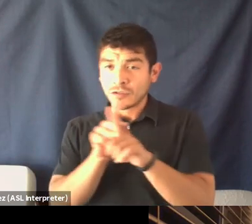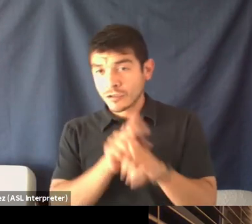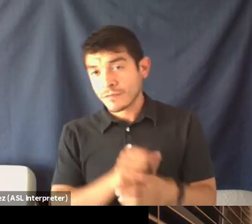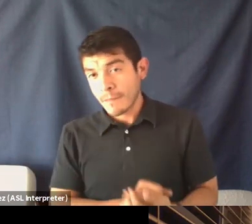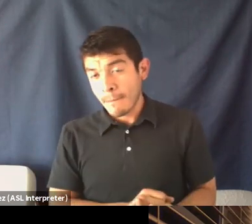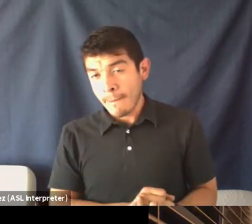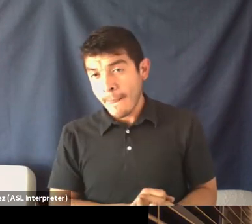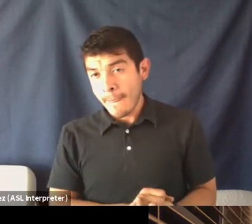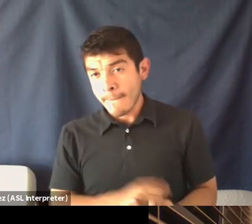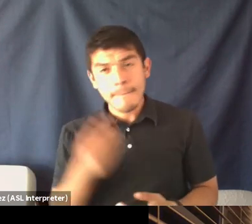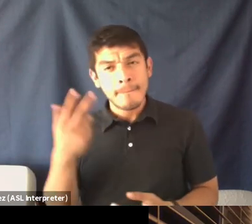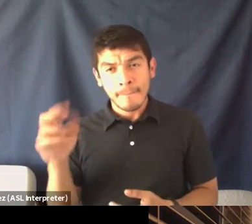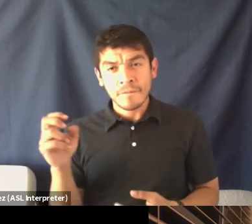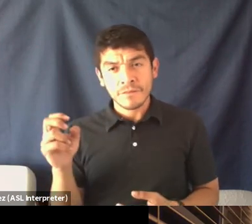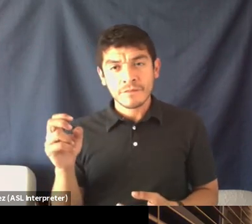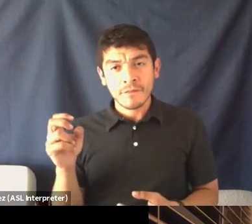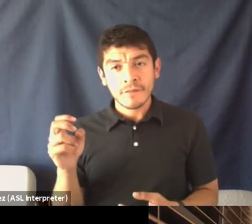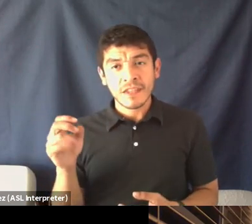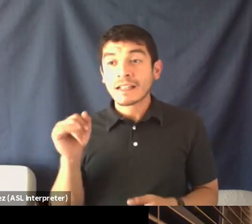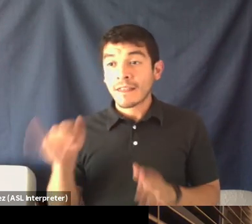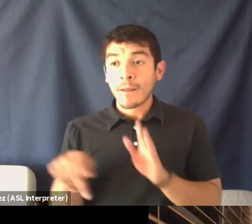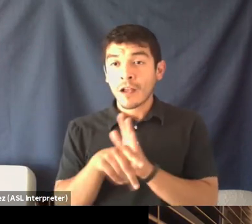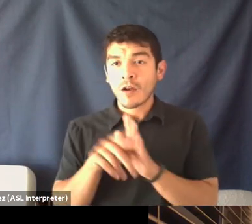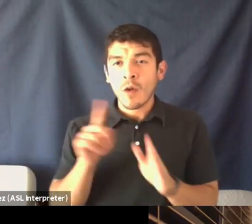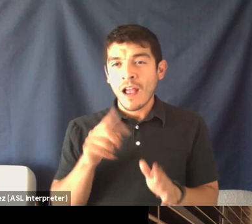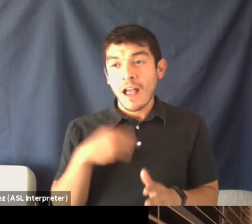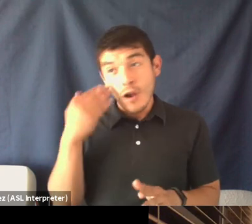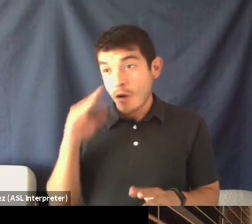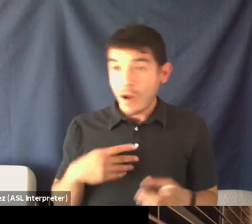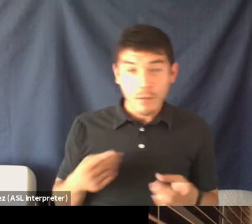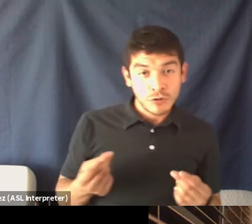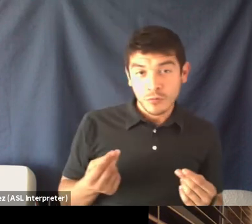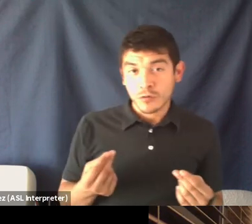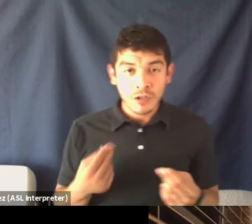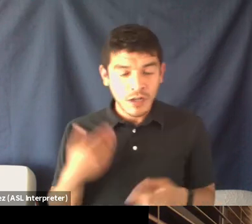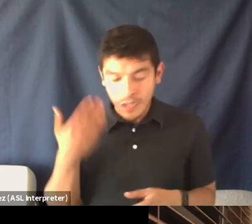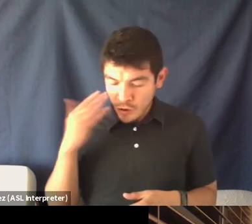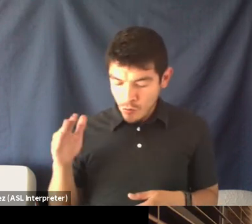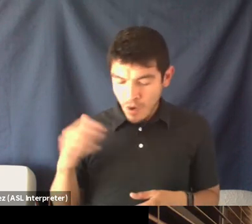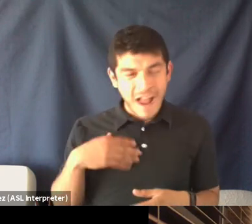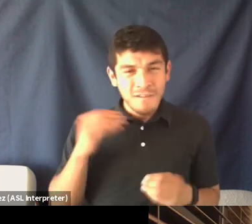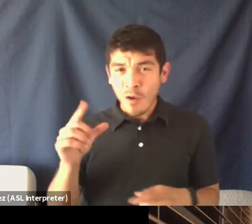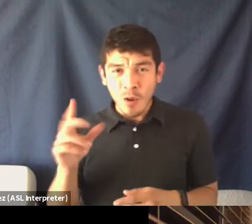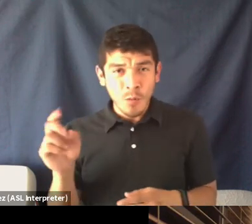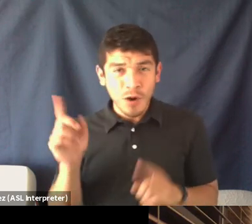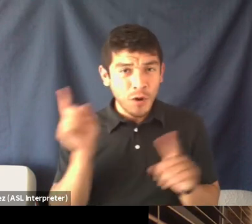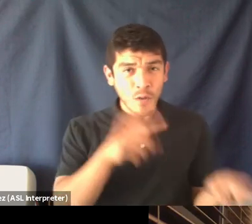And he was, this was kind of the period where I was like I don't know what I'm doing. This is my, have no clue where to go or how to make this film.